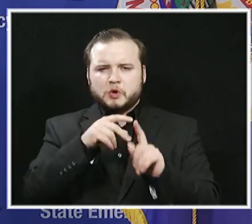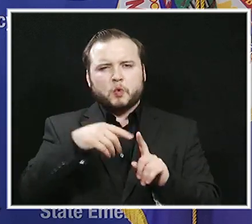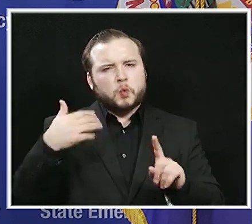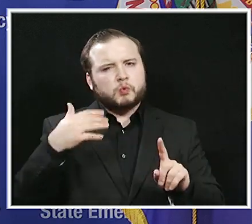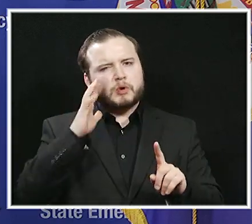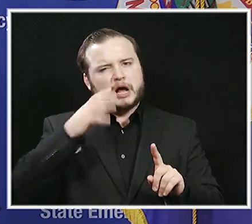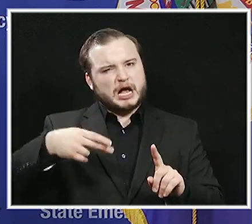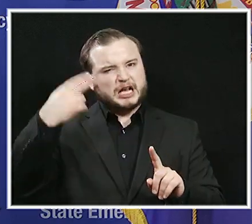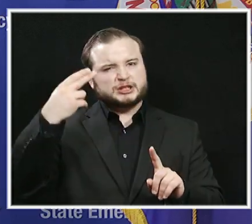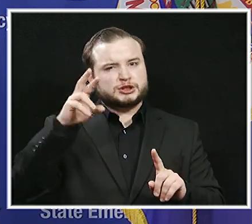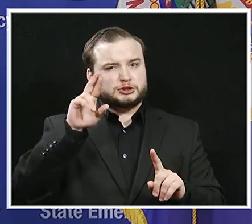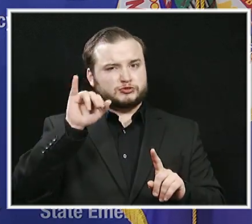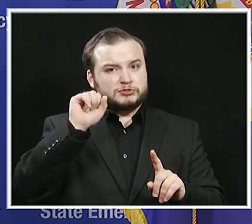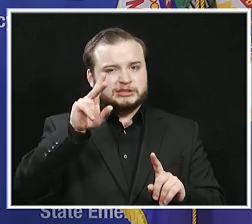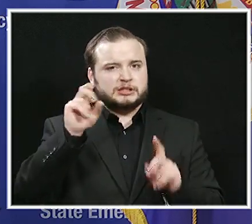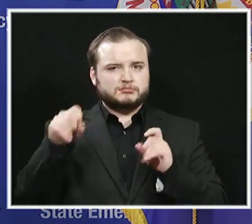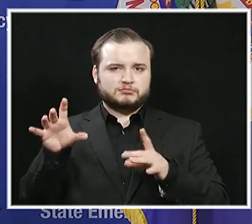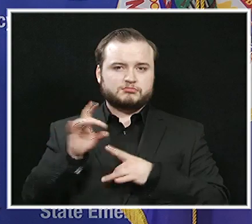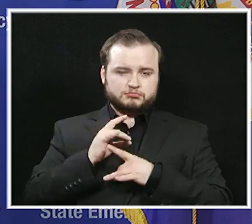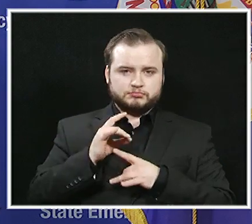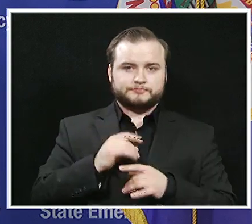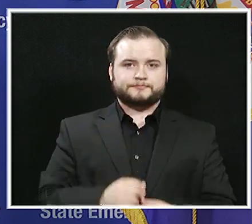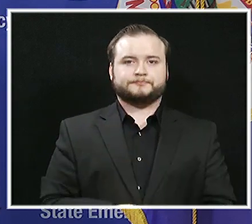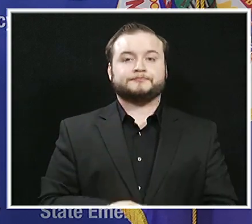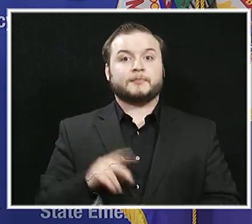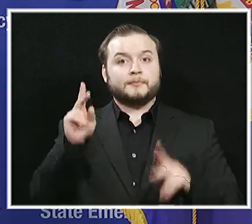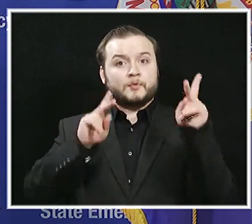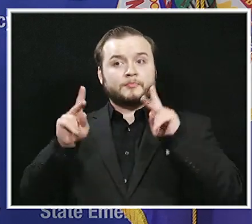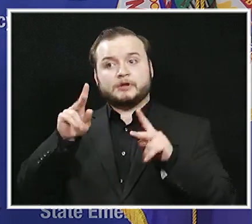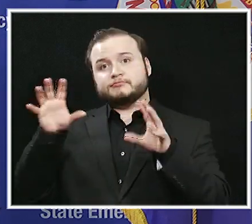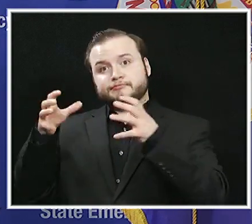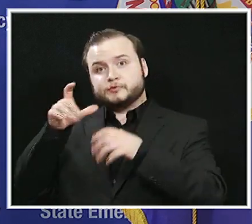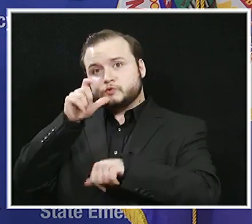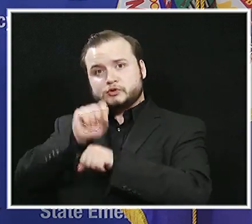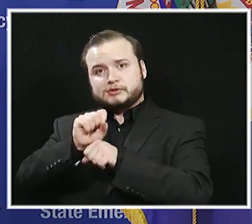risk. But I think this concern, both for the workforce that's in these